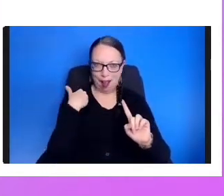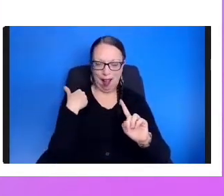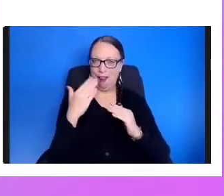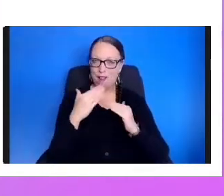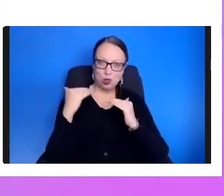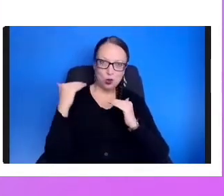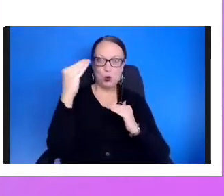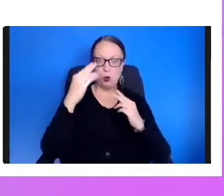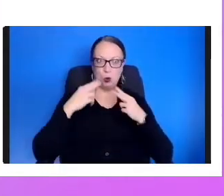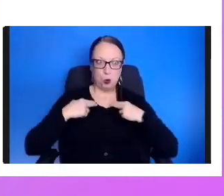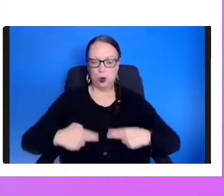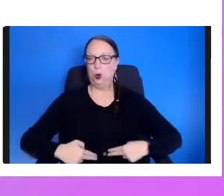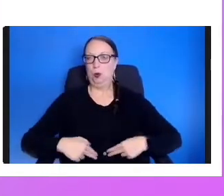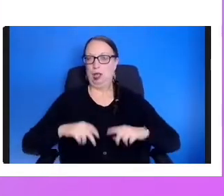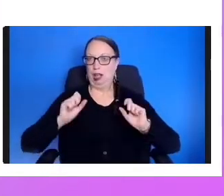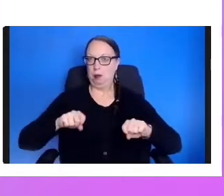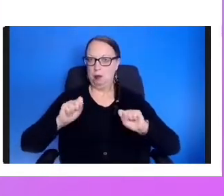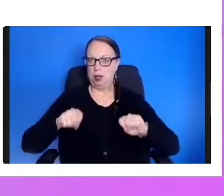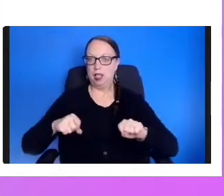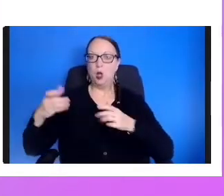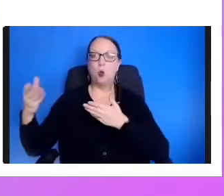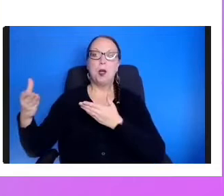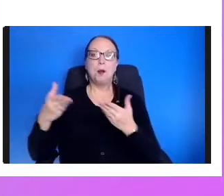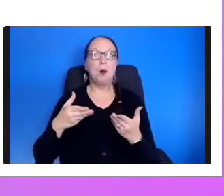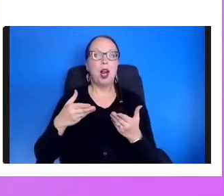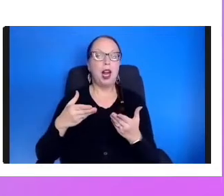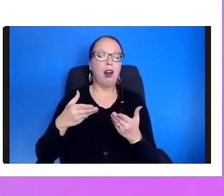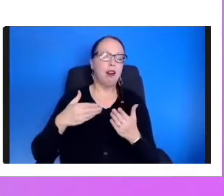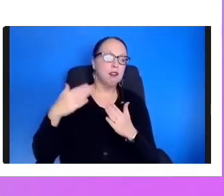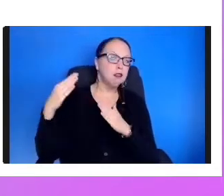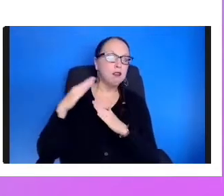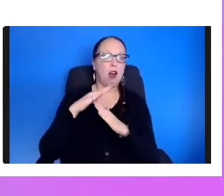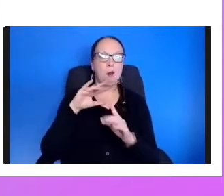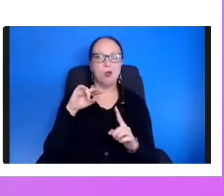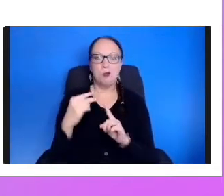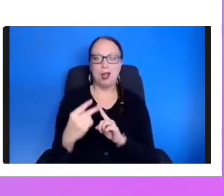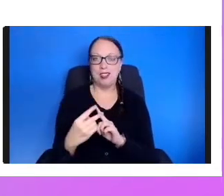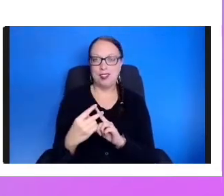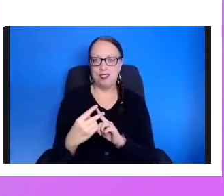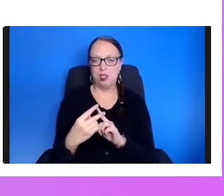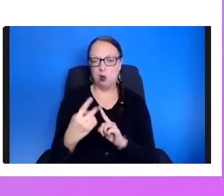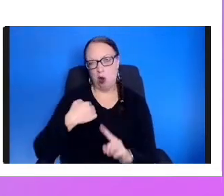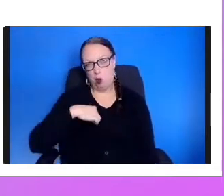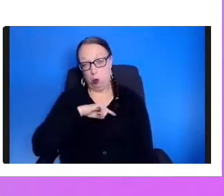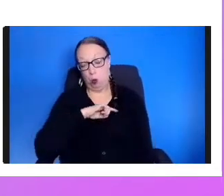what we bring is super perspectives in fact we don't we just provide the funnel to those super perspectives,